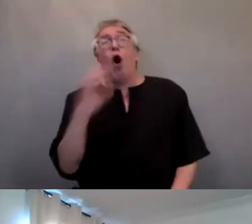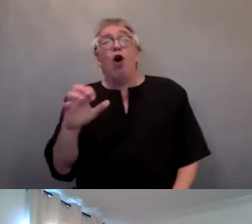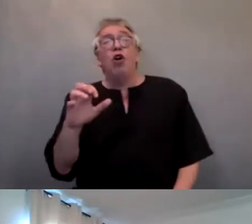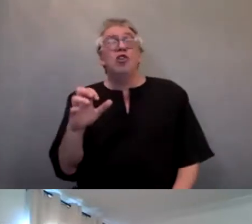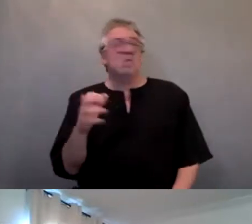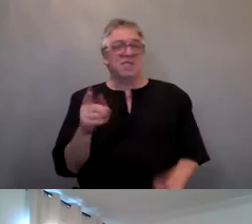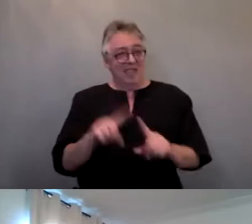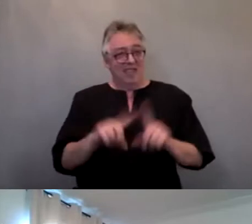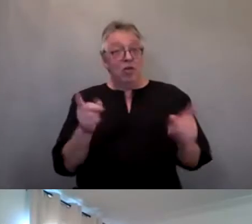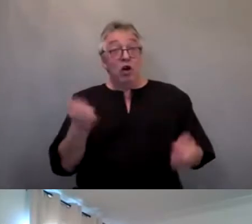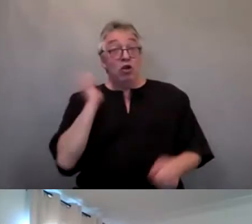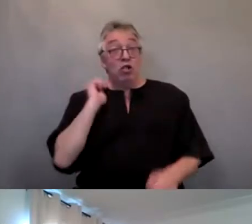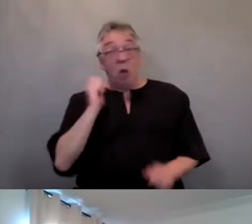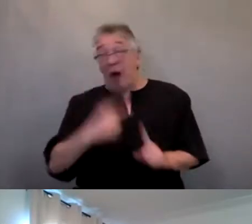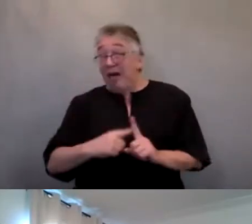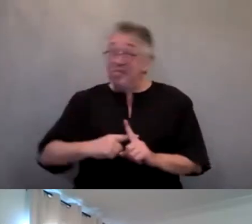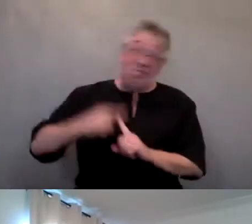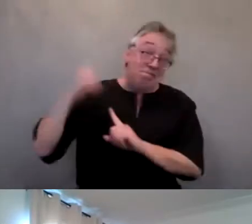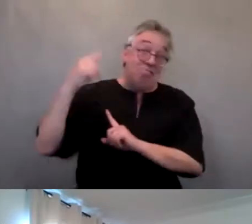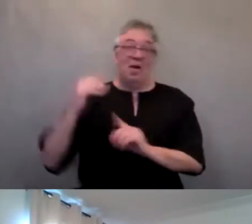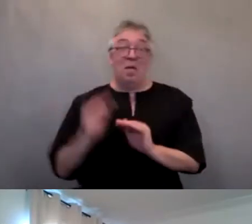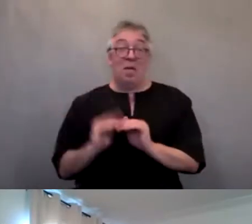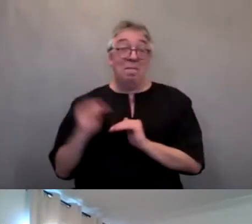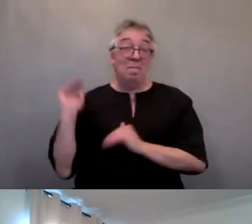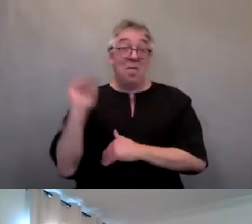able because it is hot in your head,